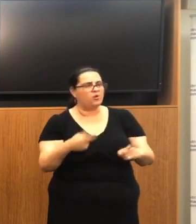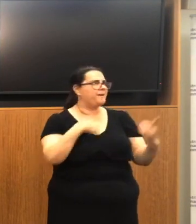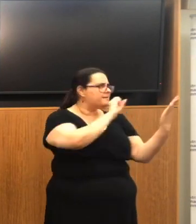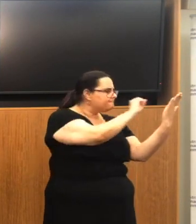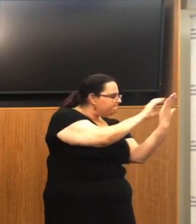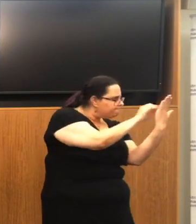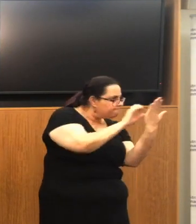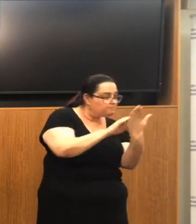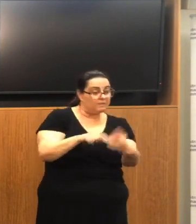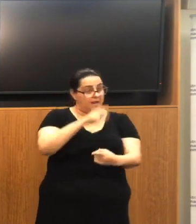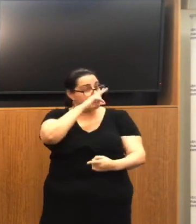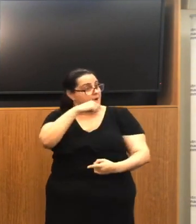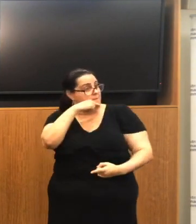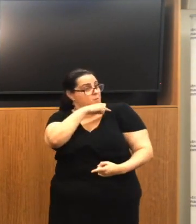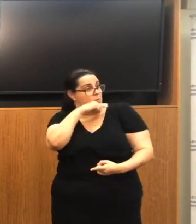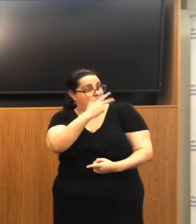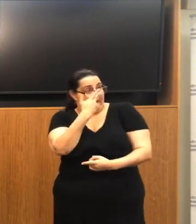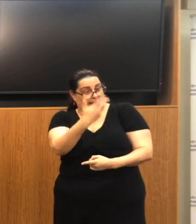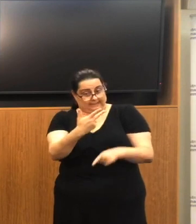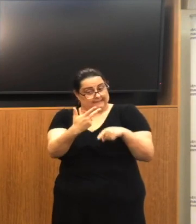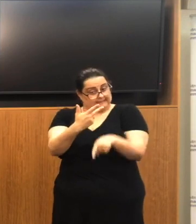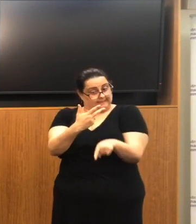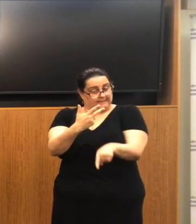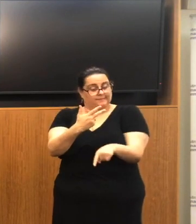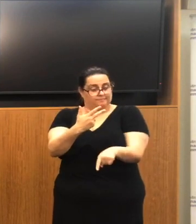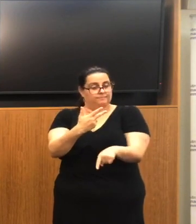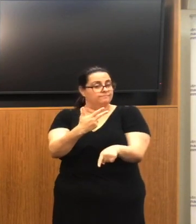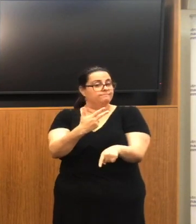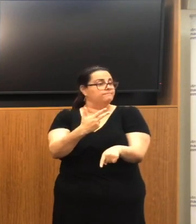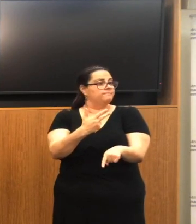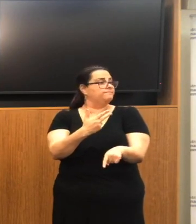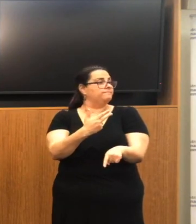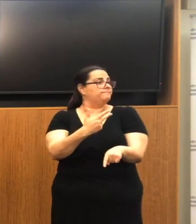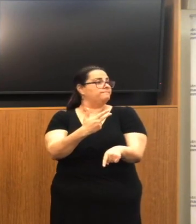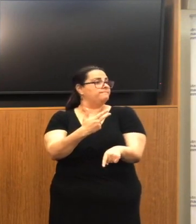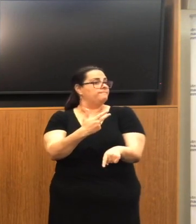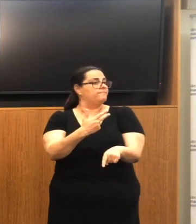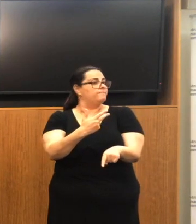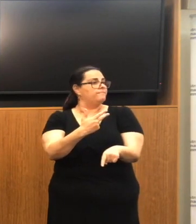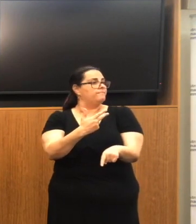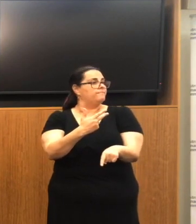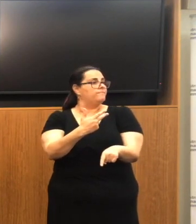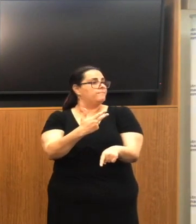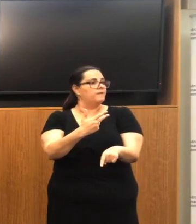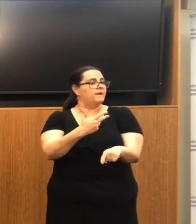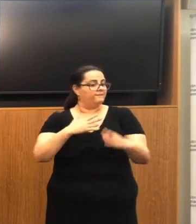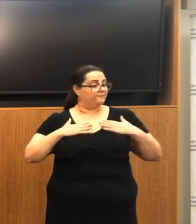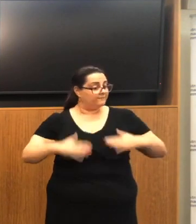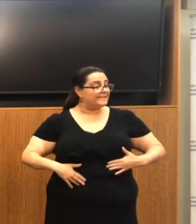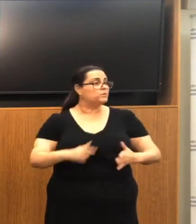was that this young boy wasn't able to use something as basic as the toilet.